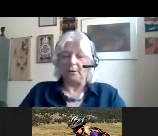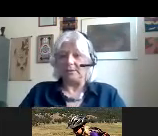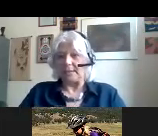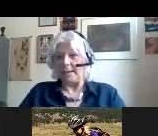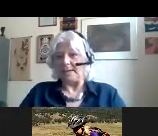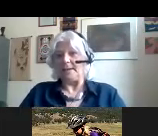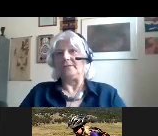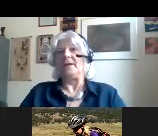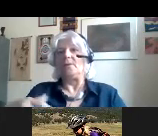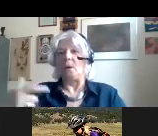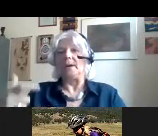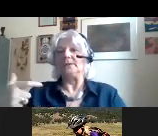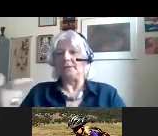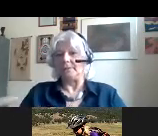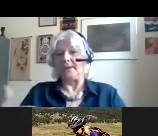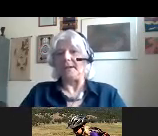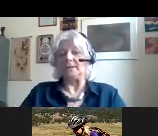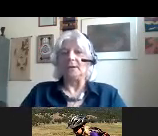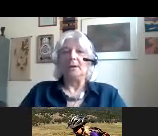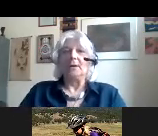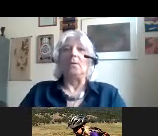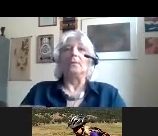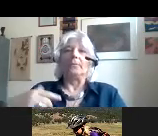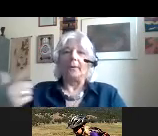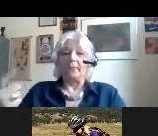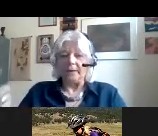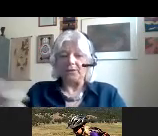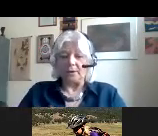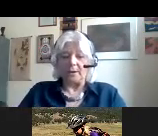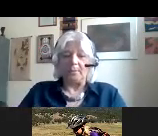society, if they want to compete or reach a more